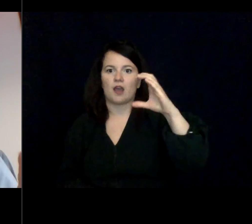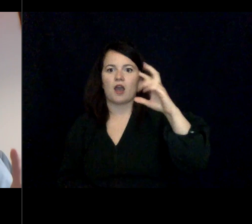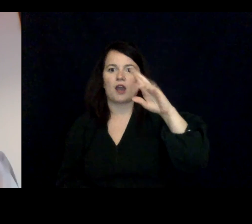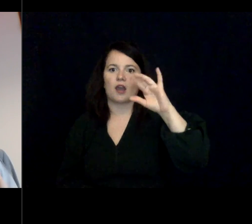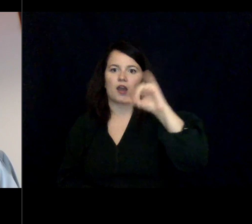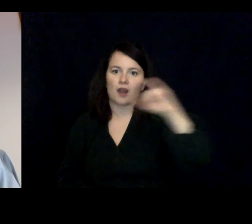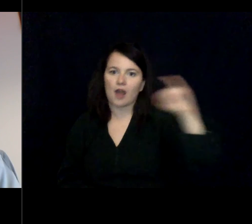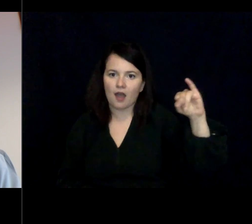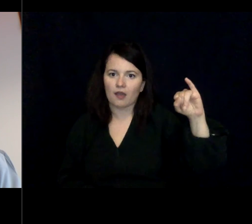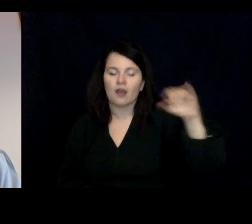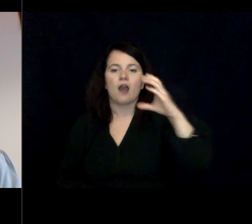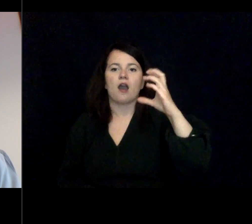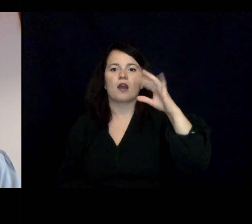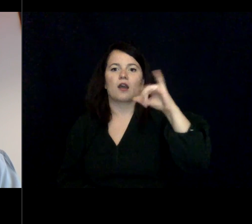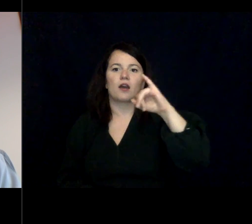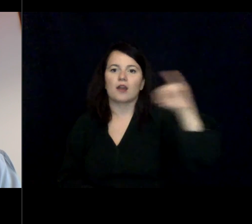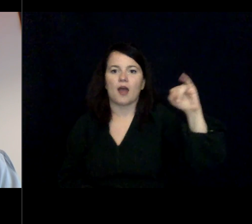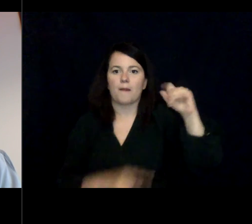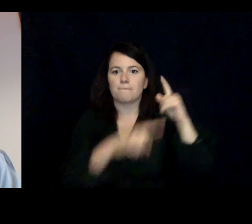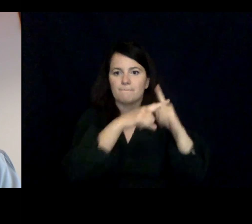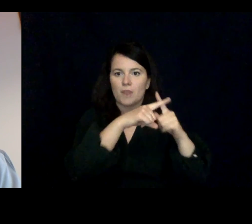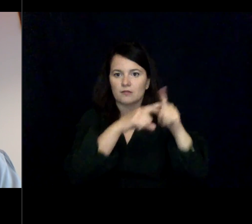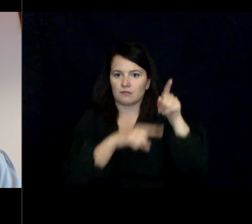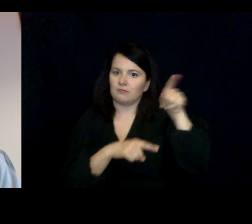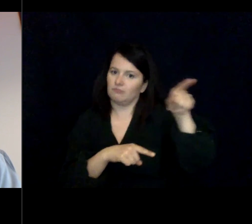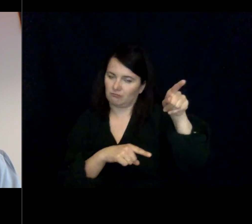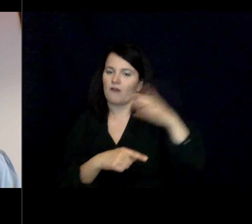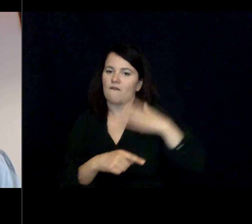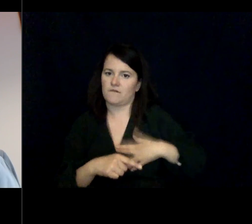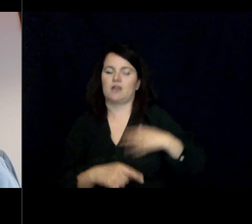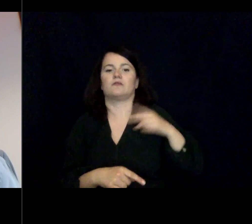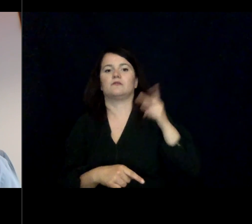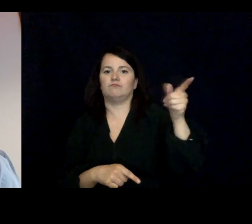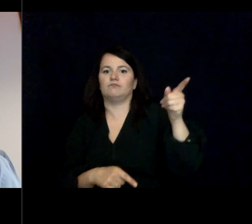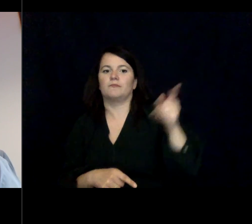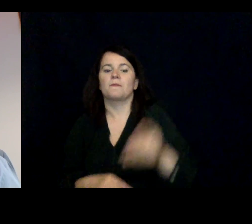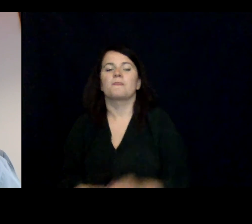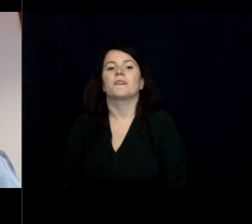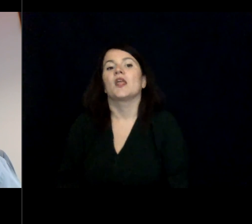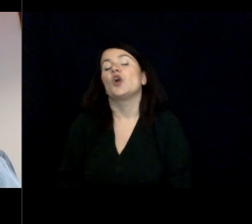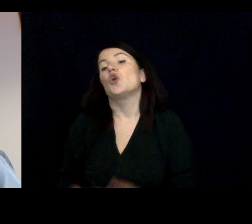It's possible to allocate the needed resources to make it fly.